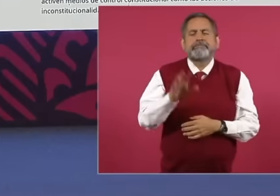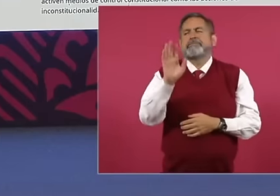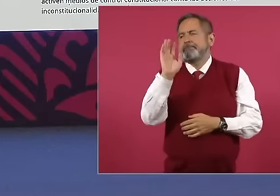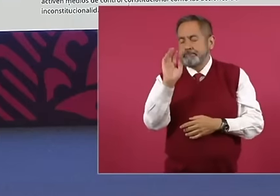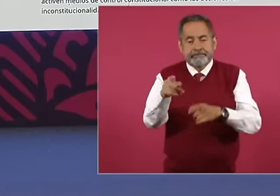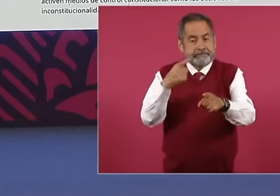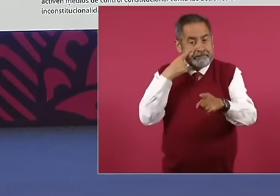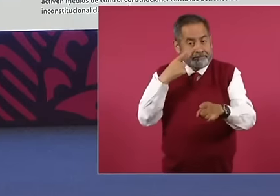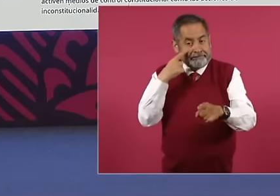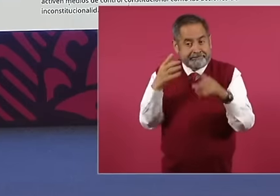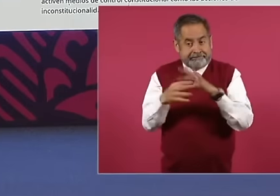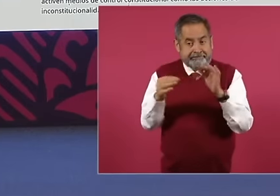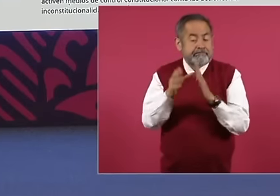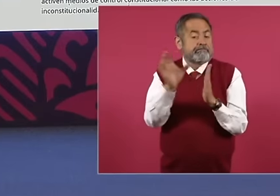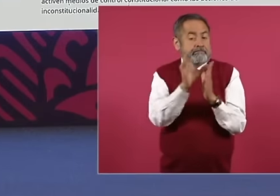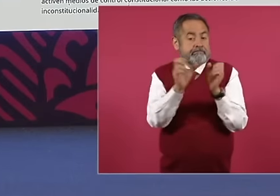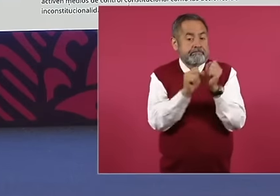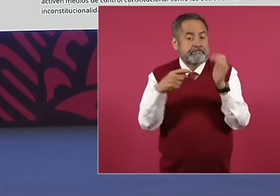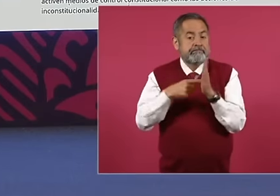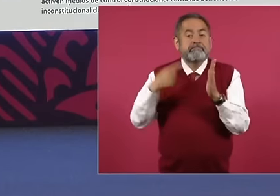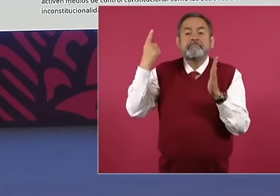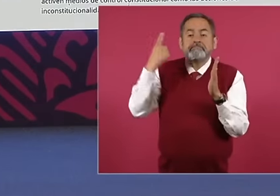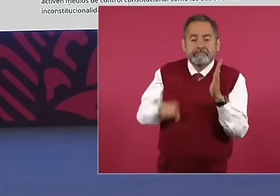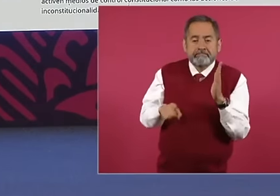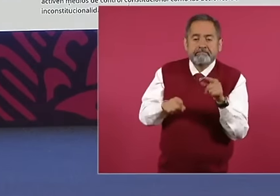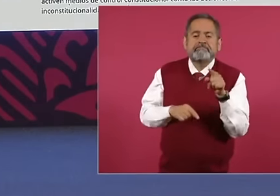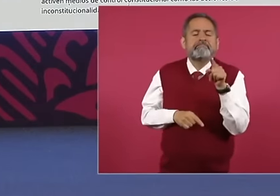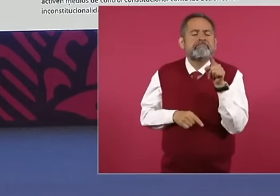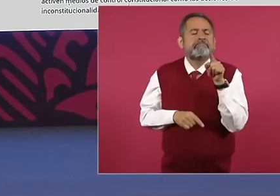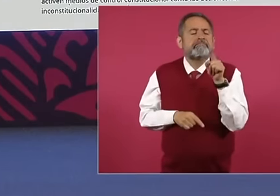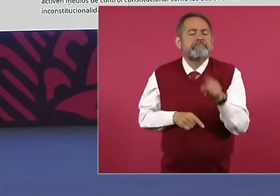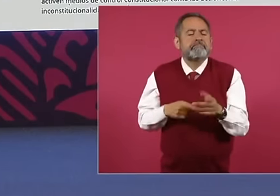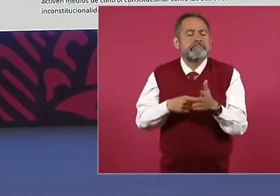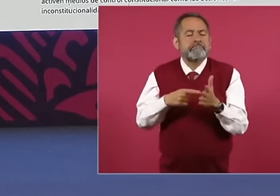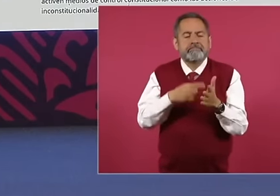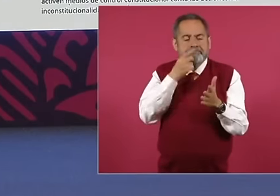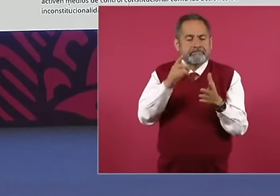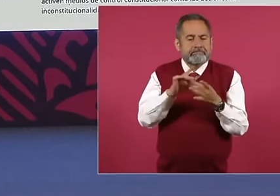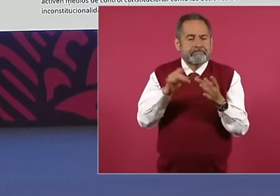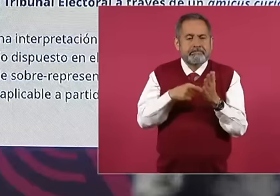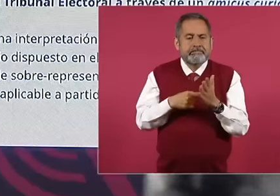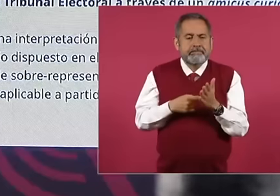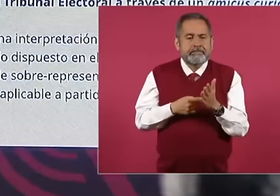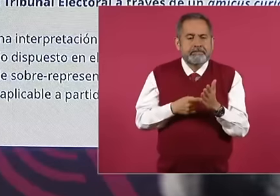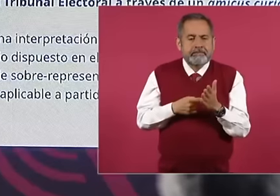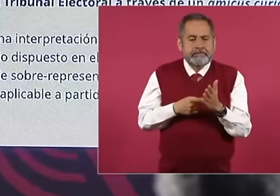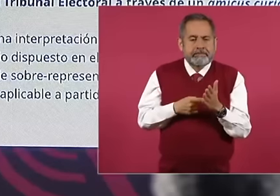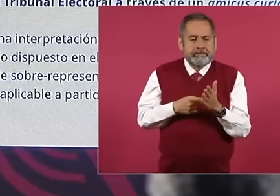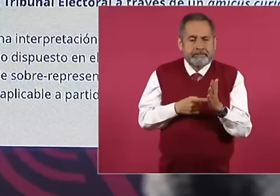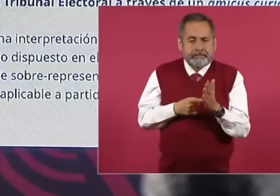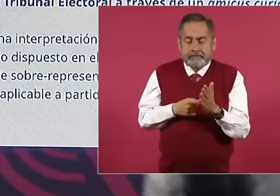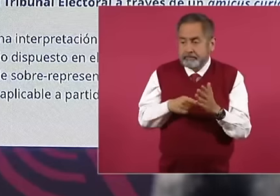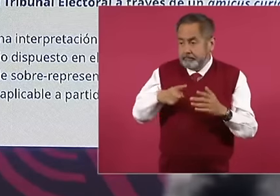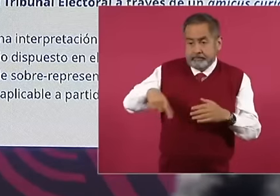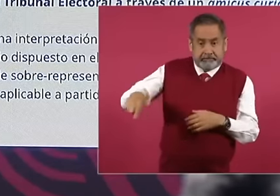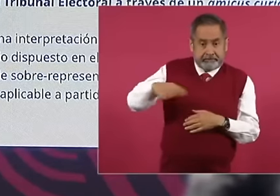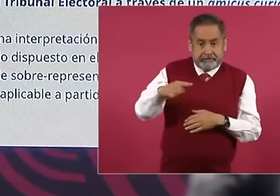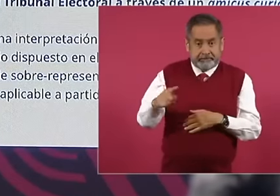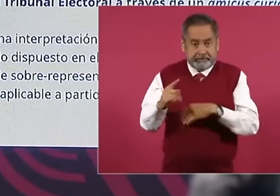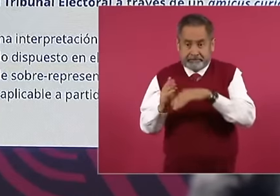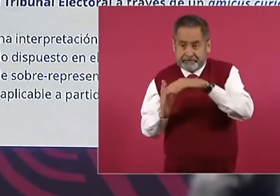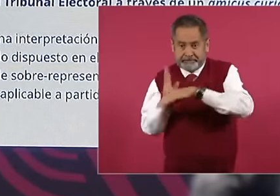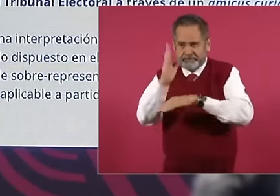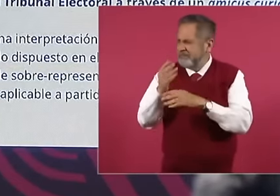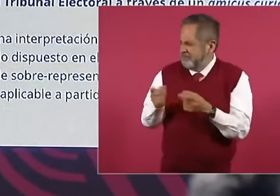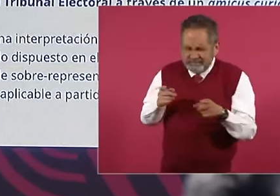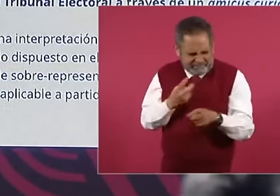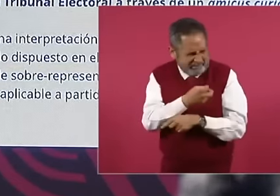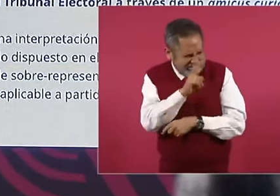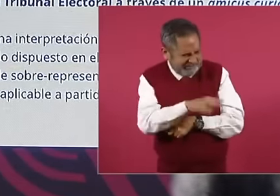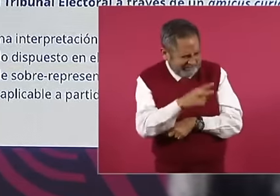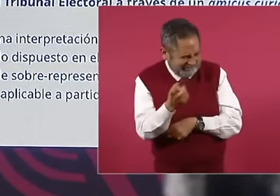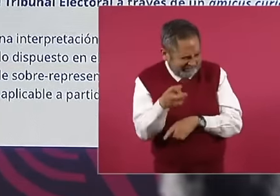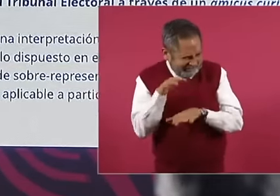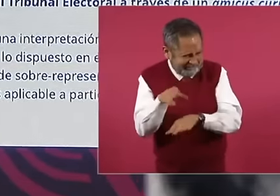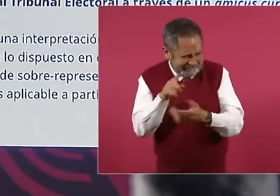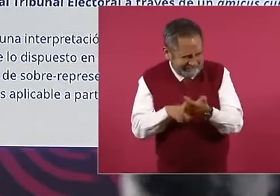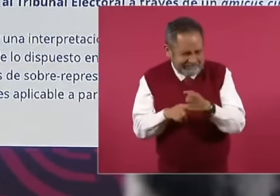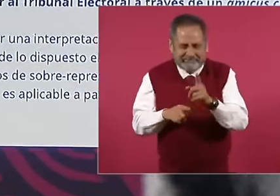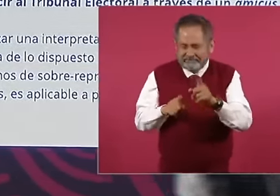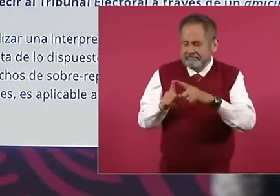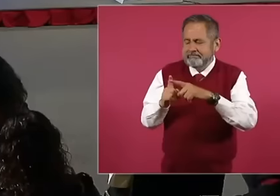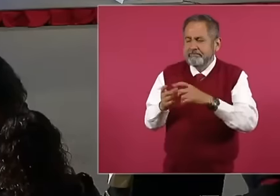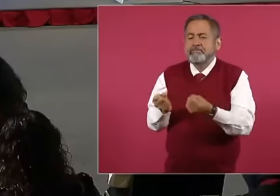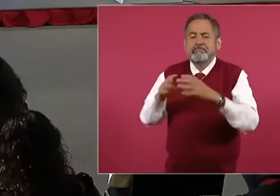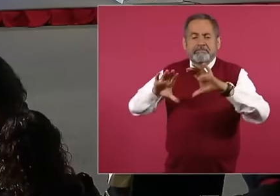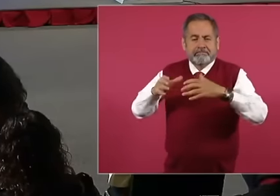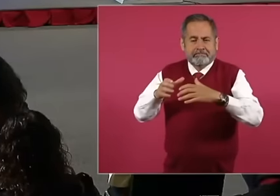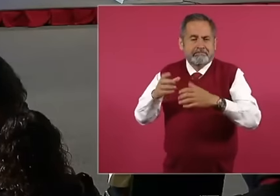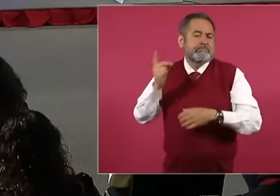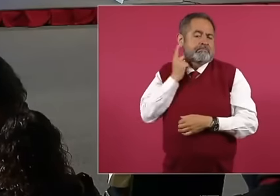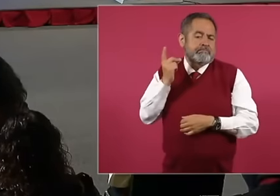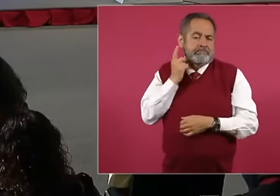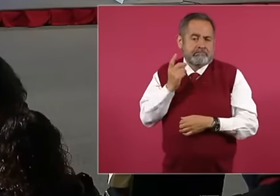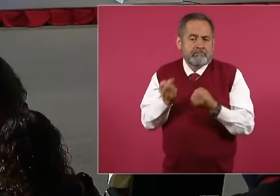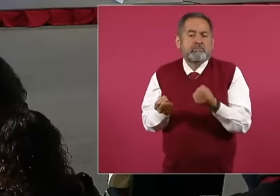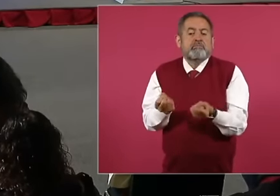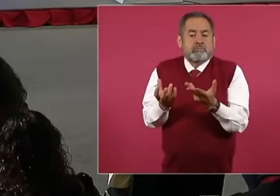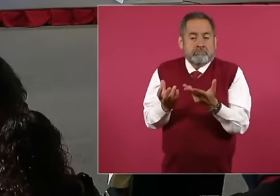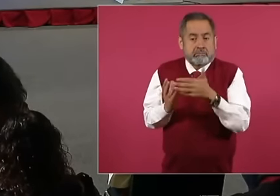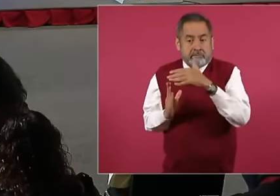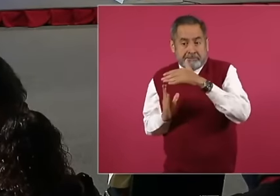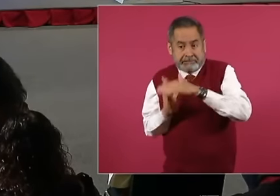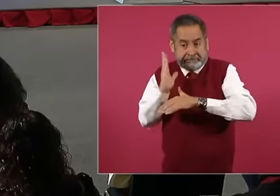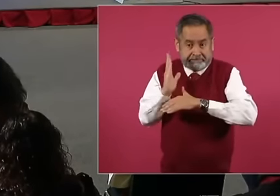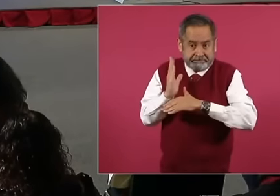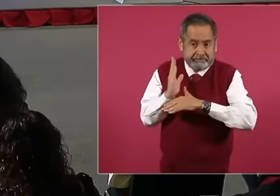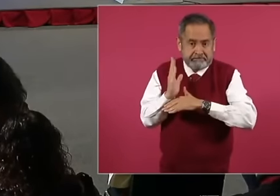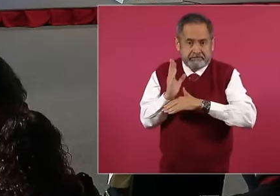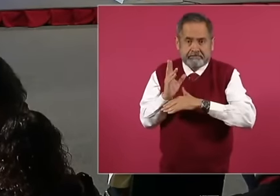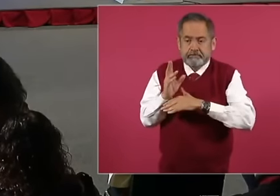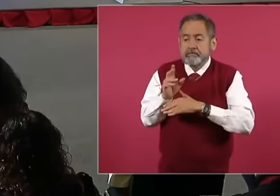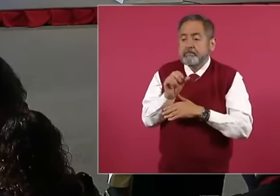Establishes that overrepresentation That's right has nothing to do with parties